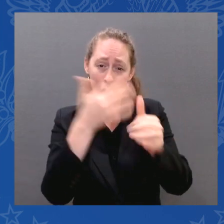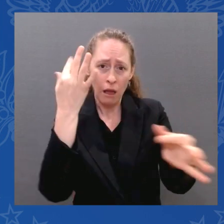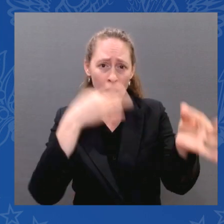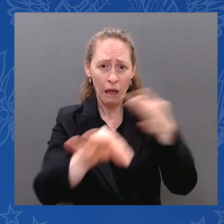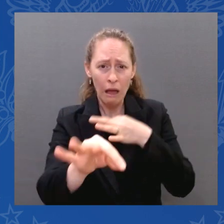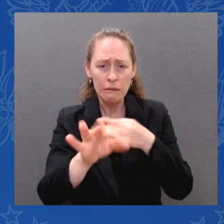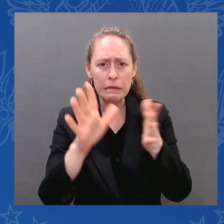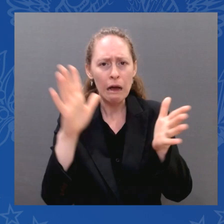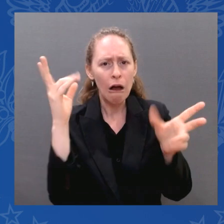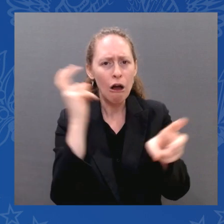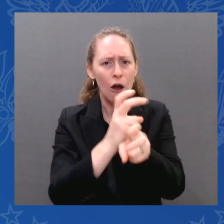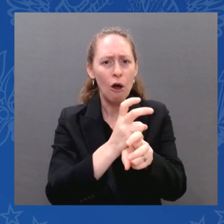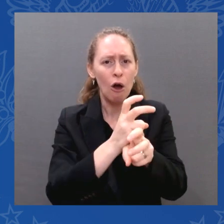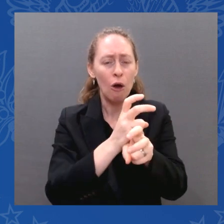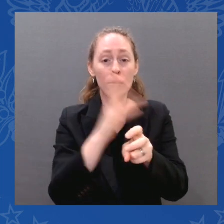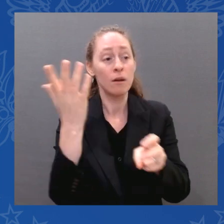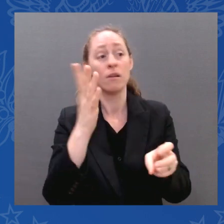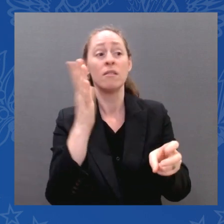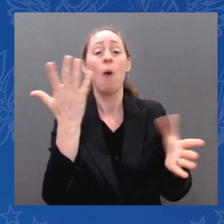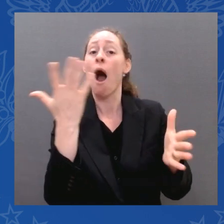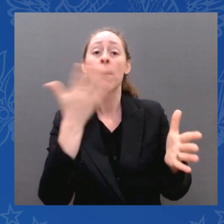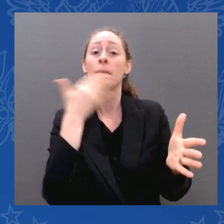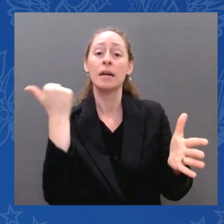Please welcome Danielle to the microphone.